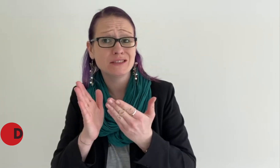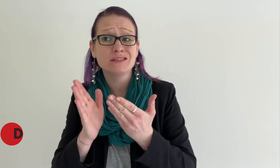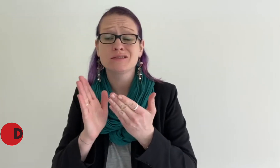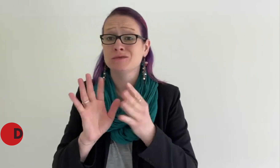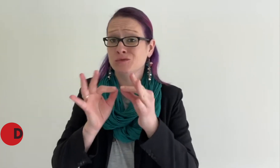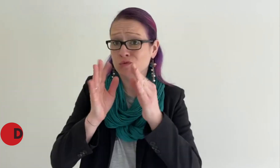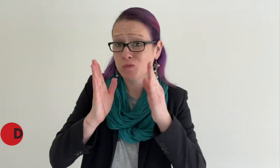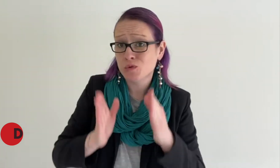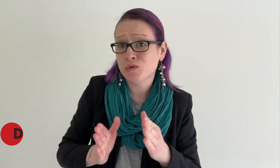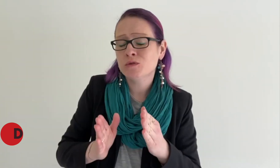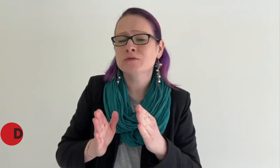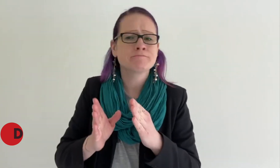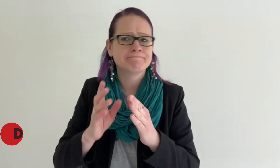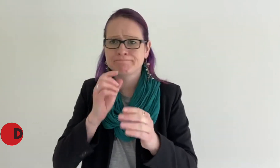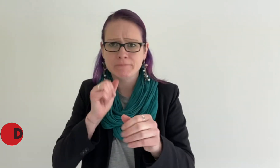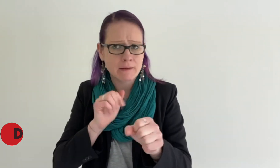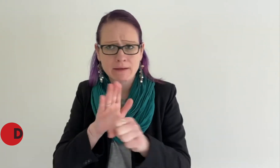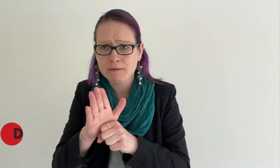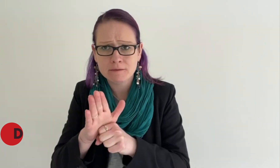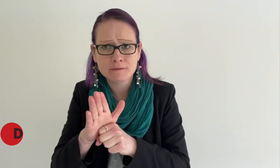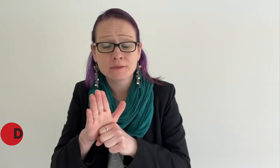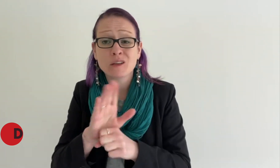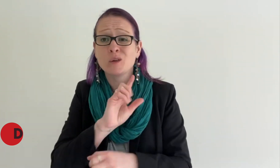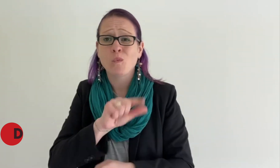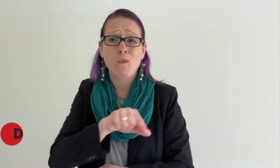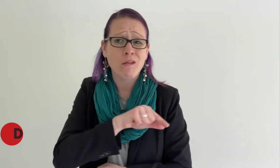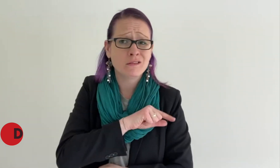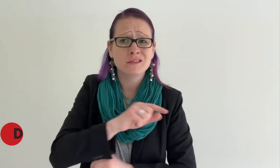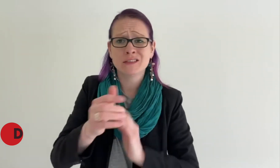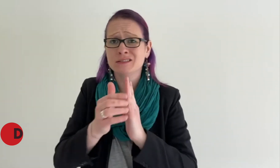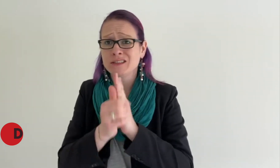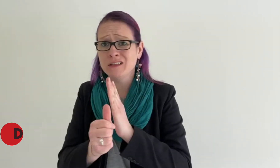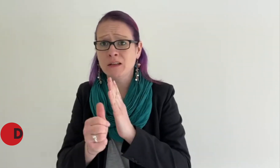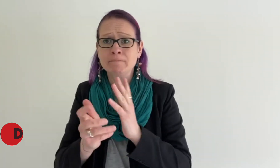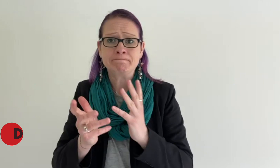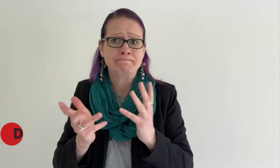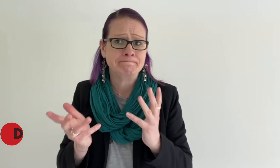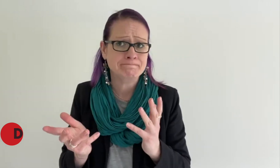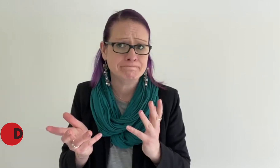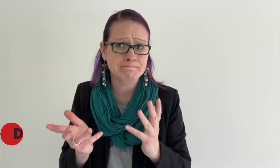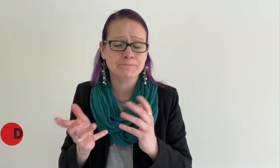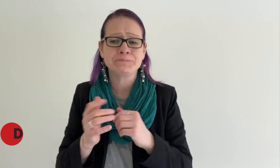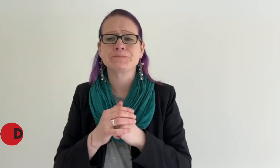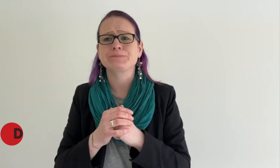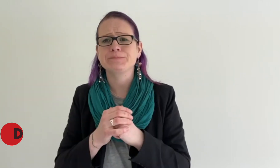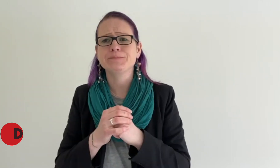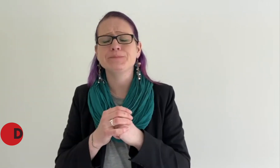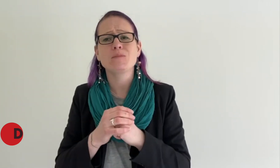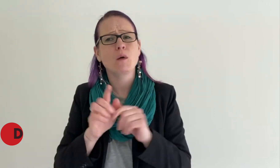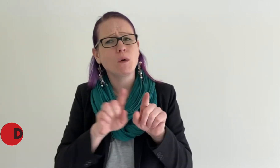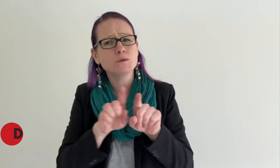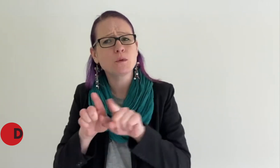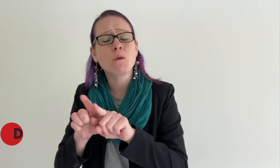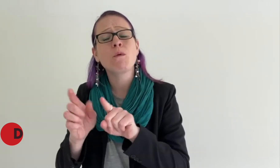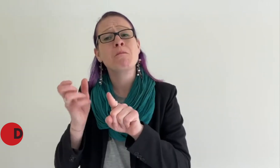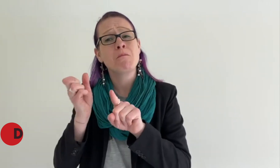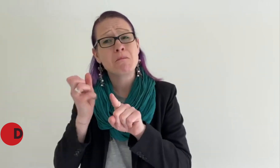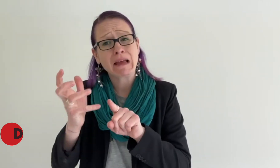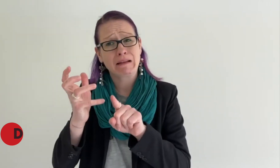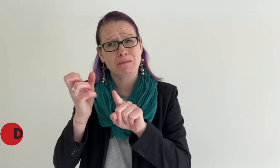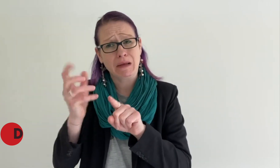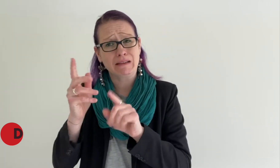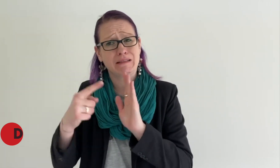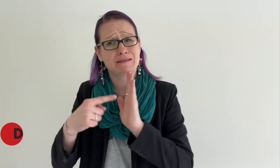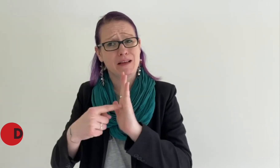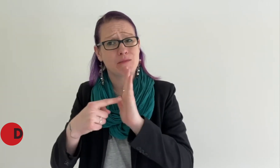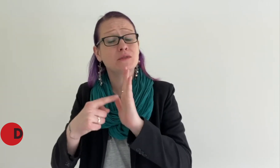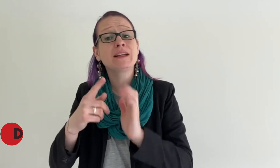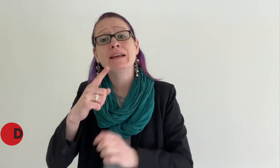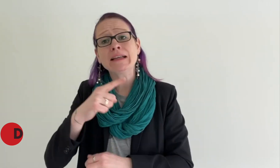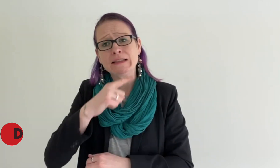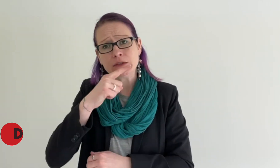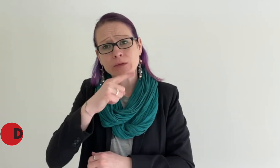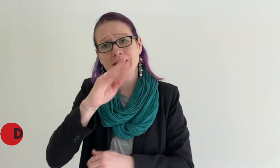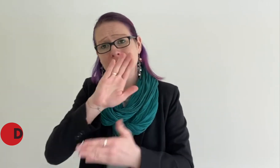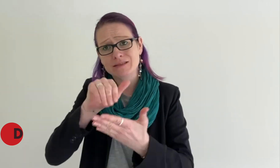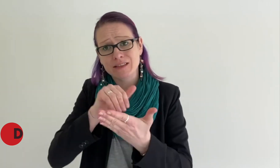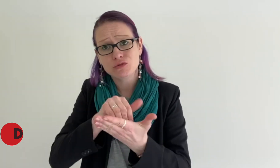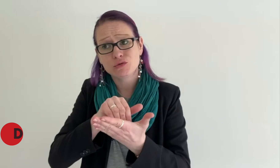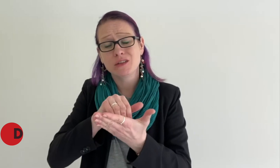have to do with the shortage and quality of interpreters, and the hearing-centric